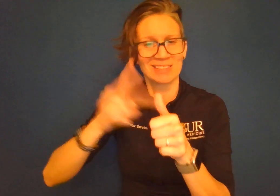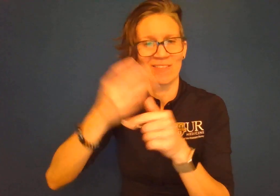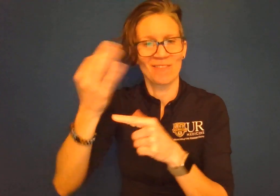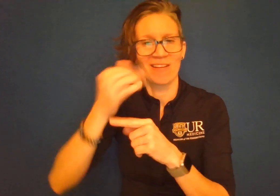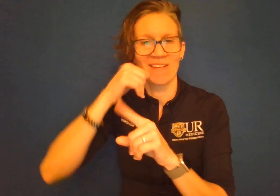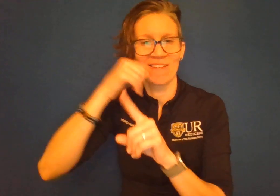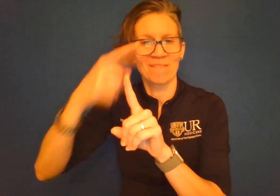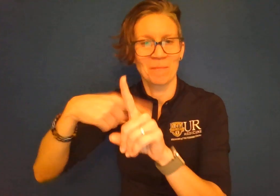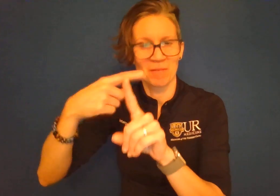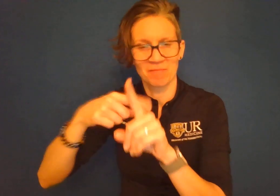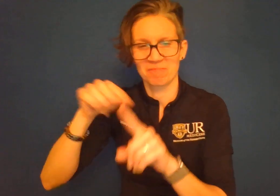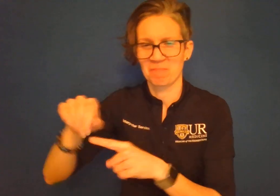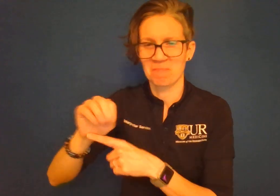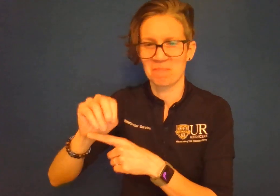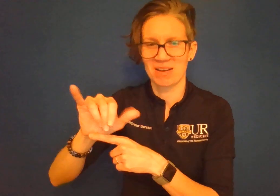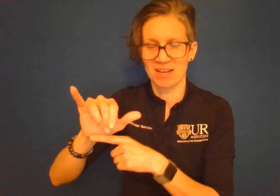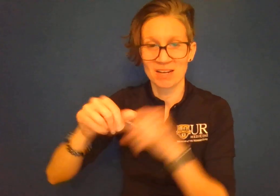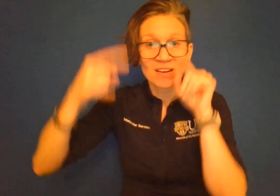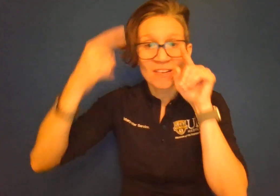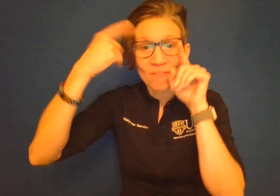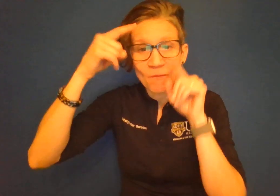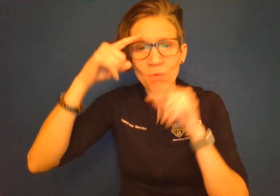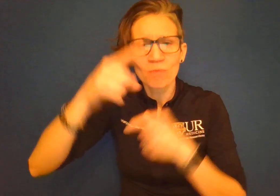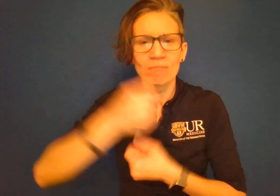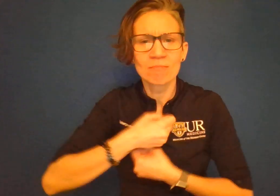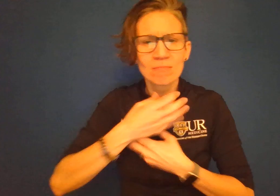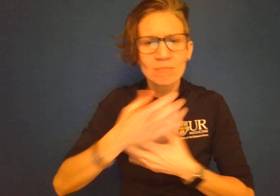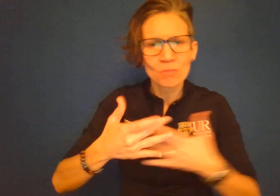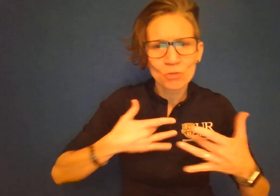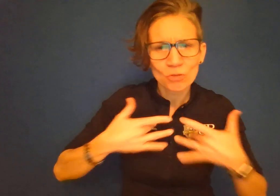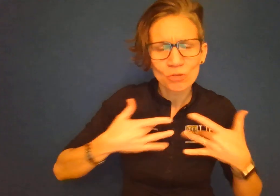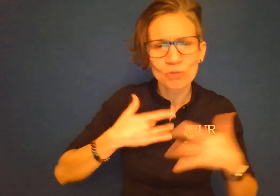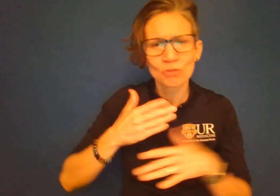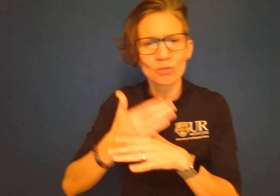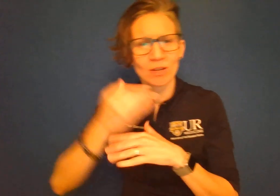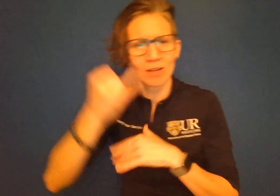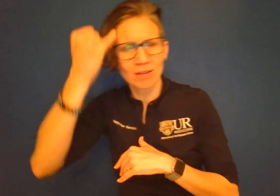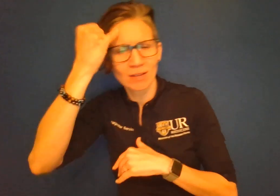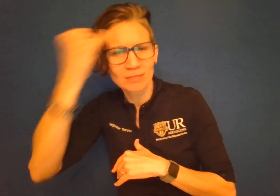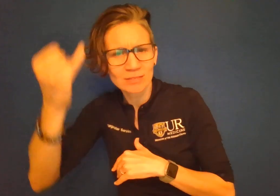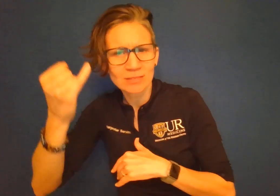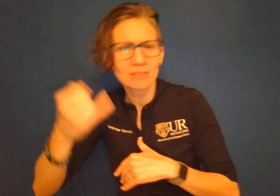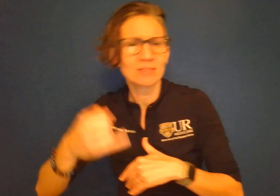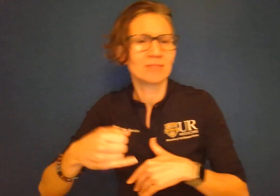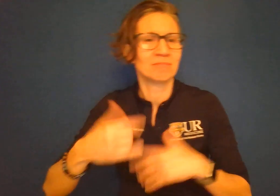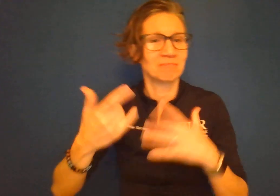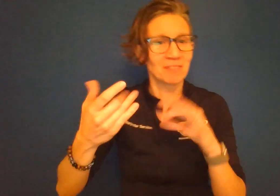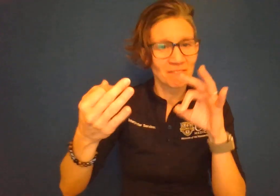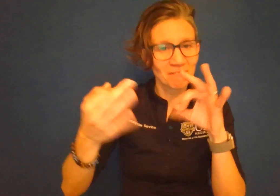The 2nd Friday of each month, starting May What for? Anyone to express concerns, share ideas